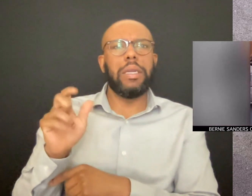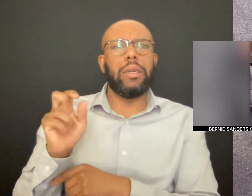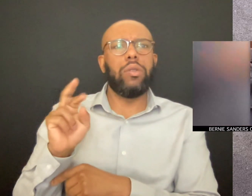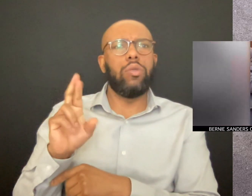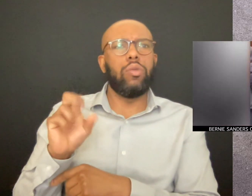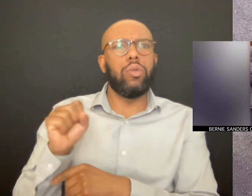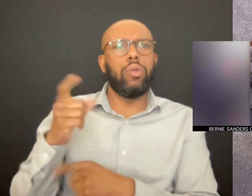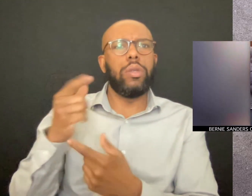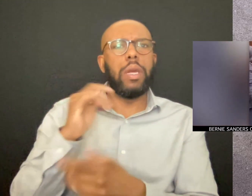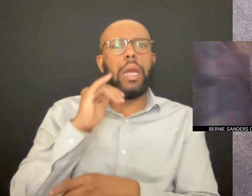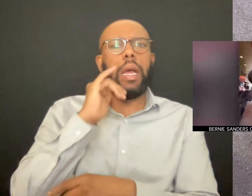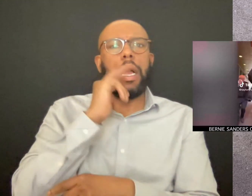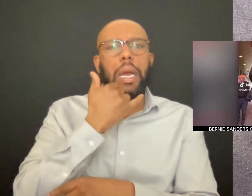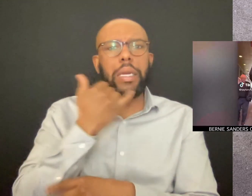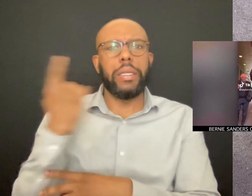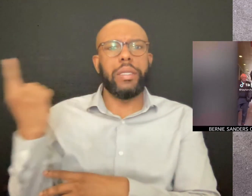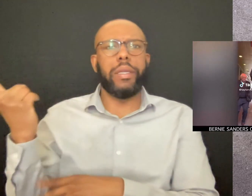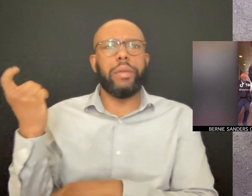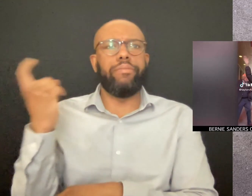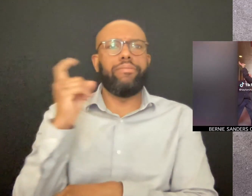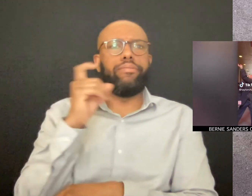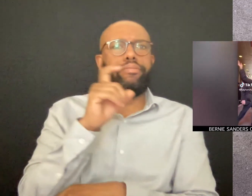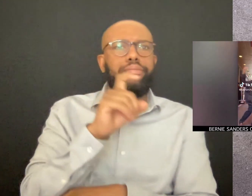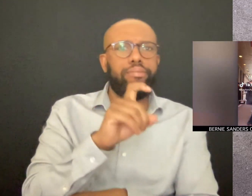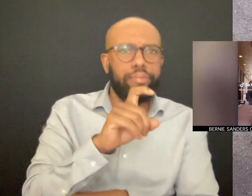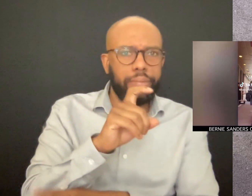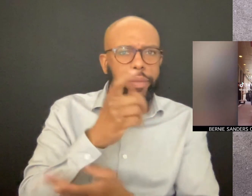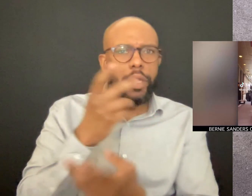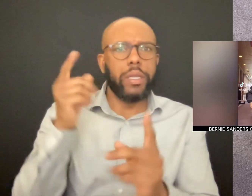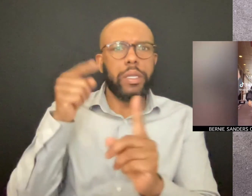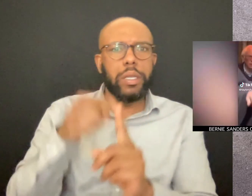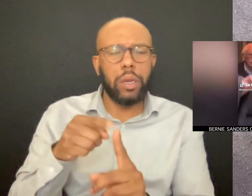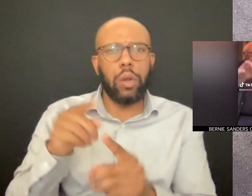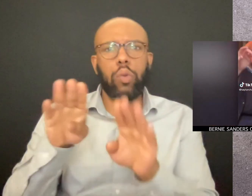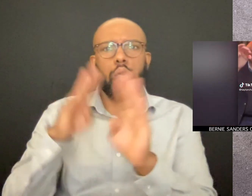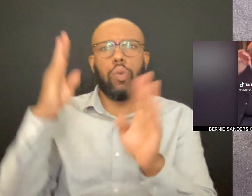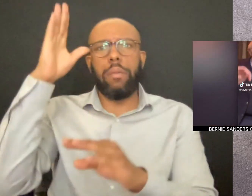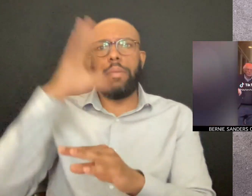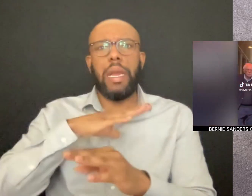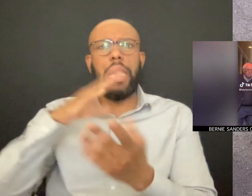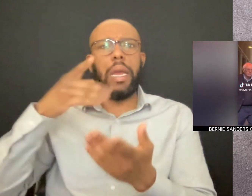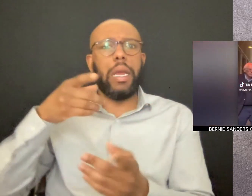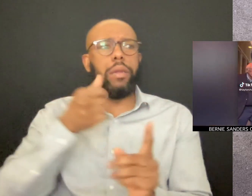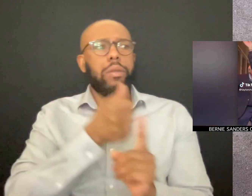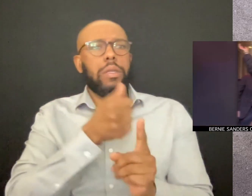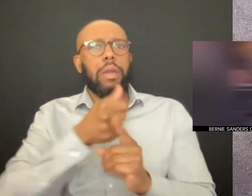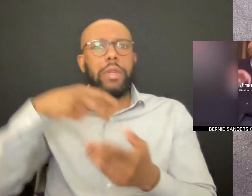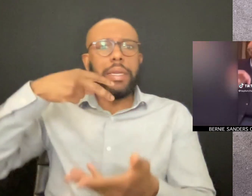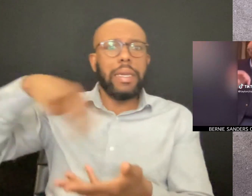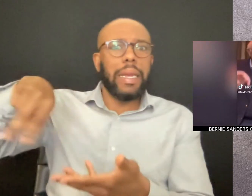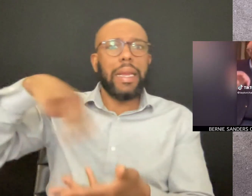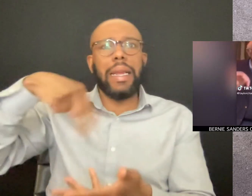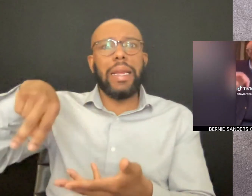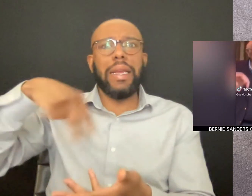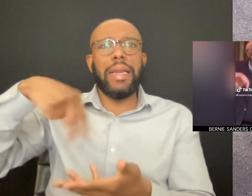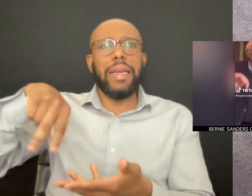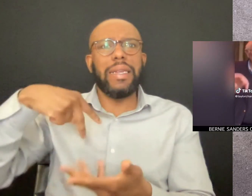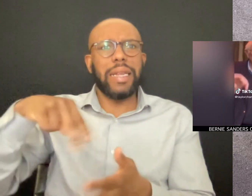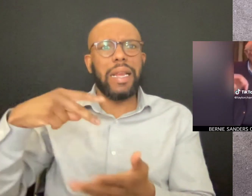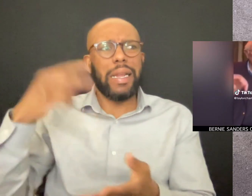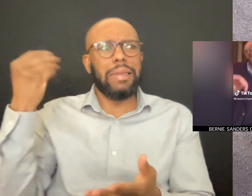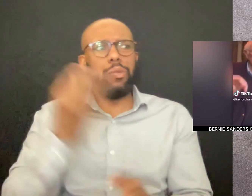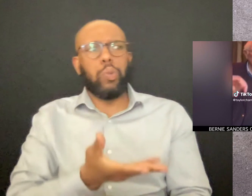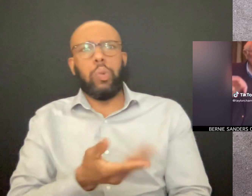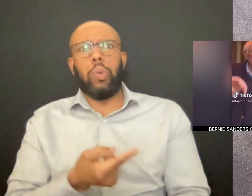photo bombed her until the doorman she was dancing with told her after the fact